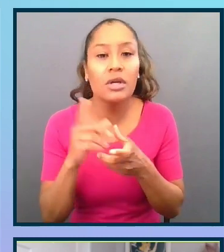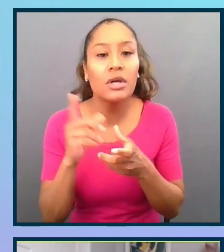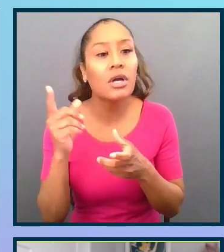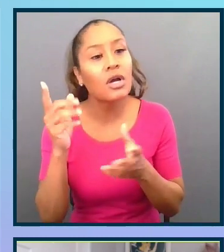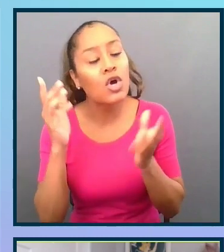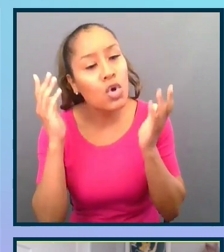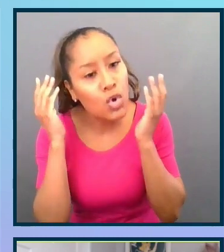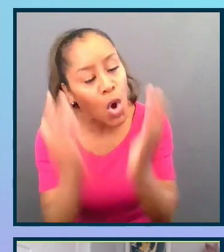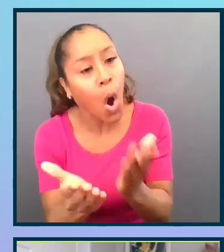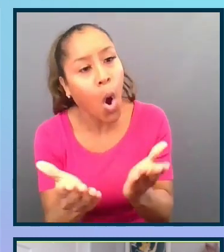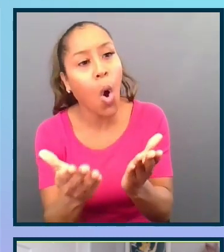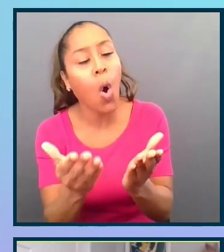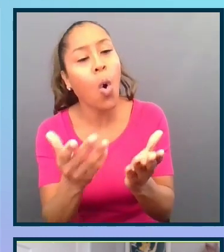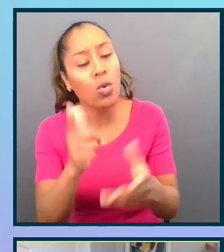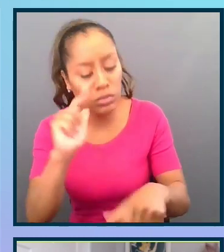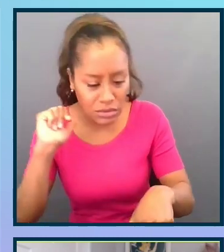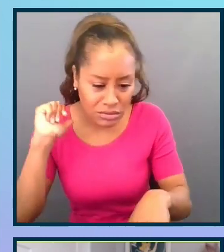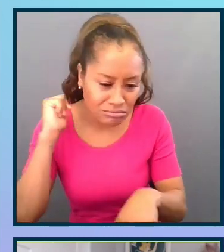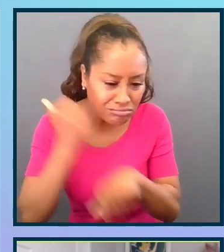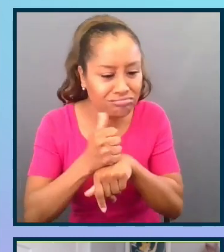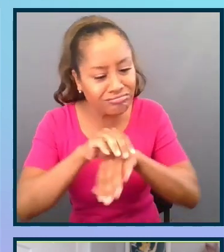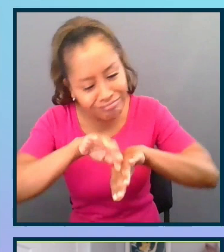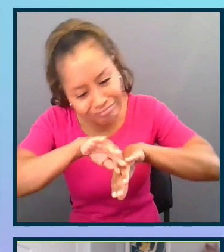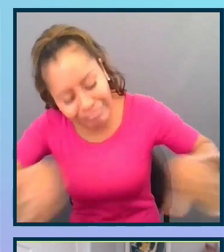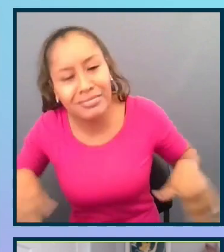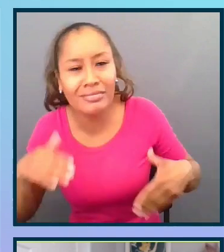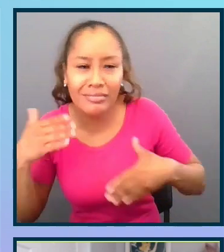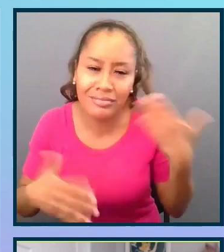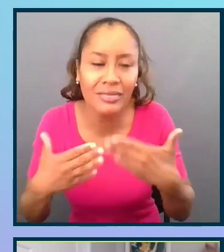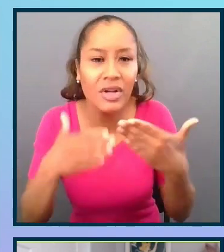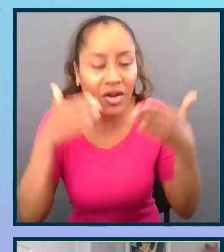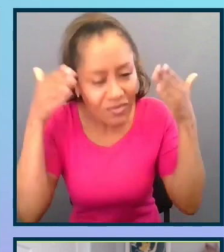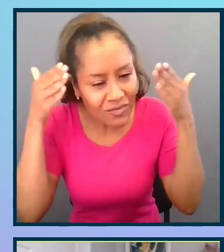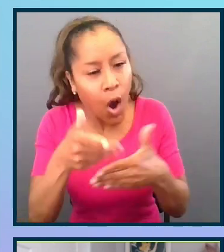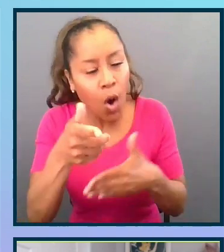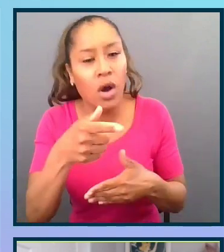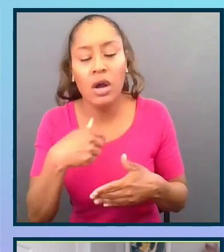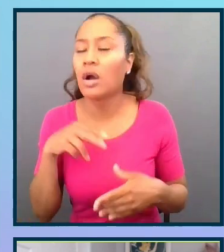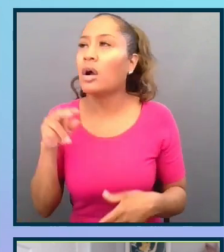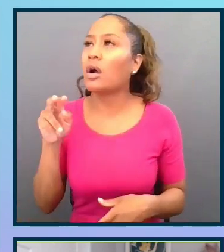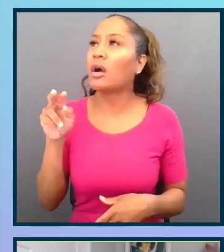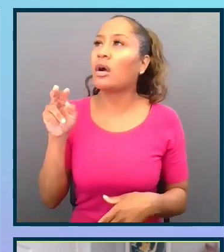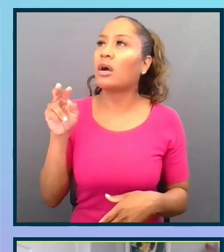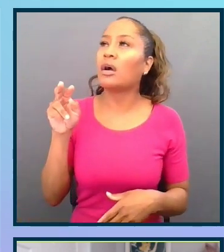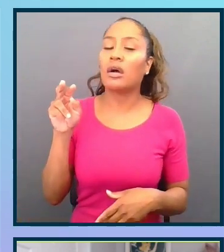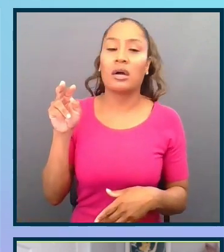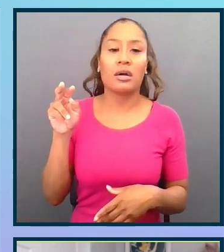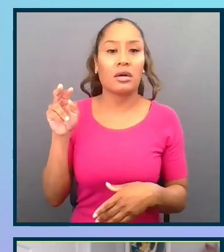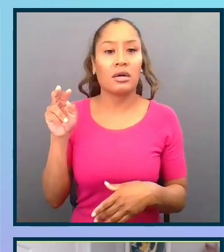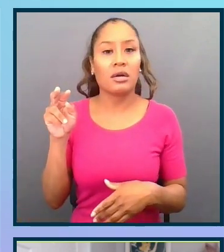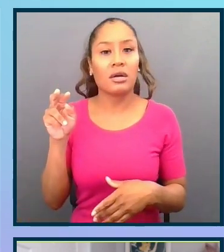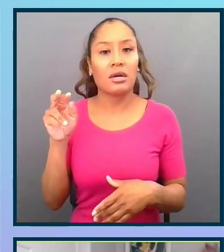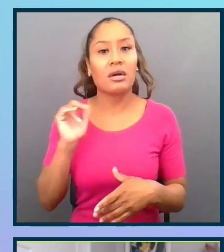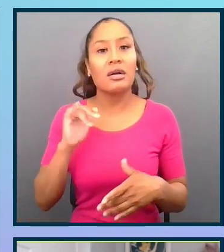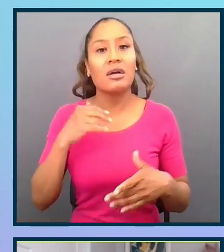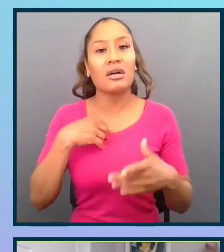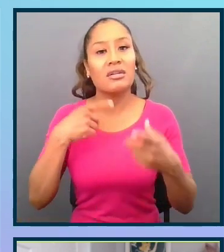and made the space, for me to really focus in on that. And so making it known, sharing it,